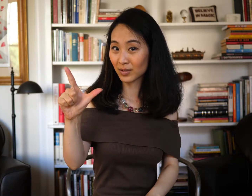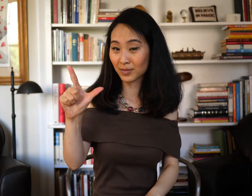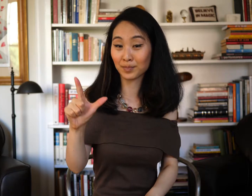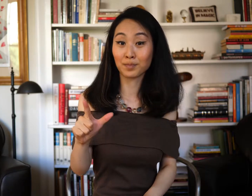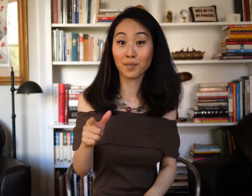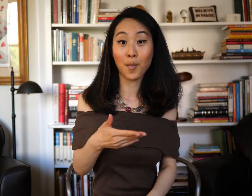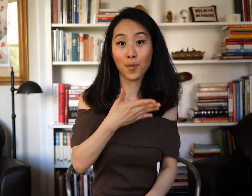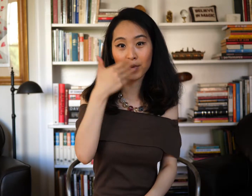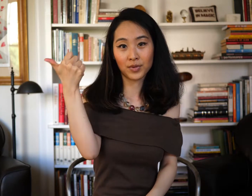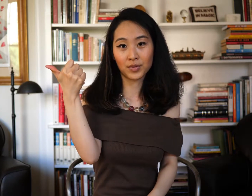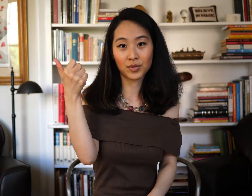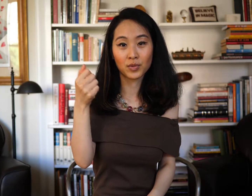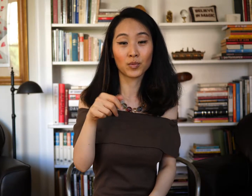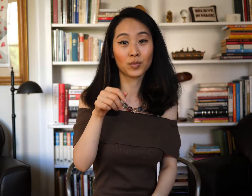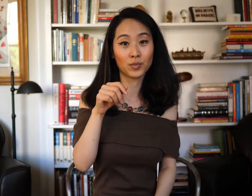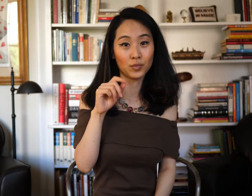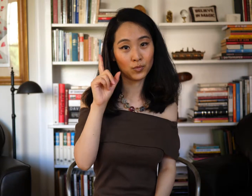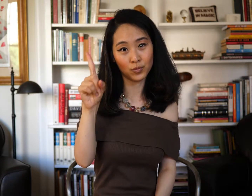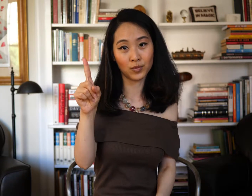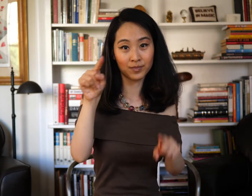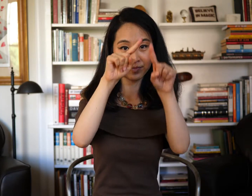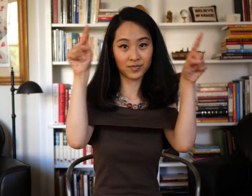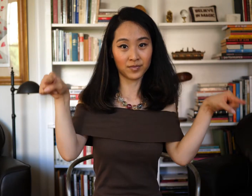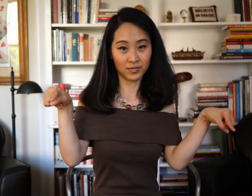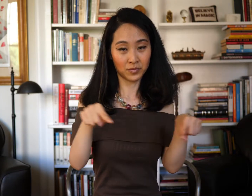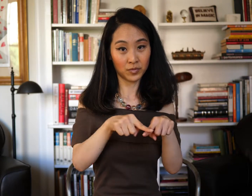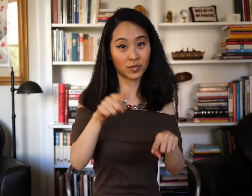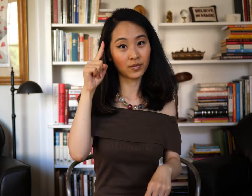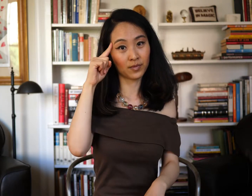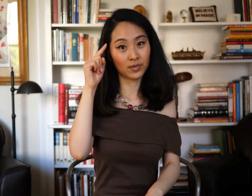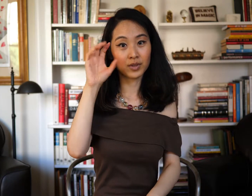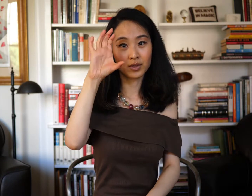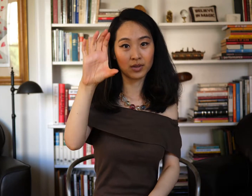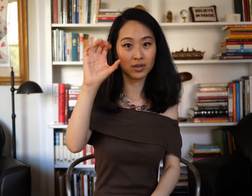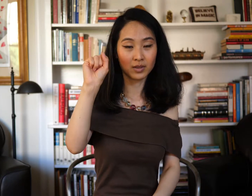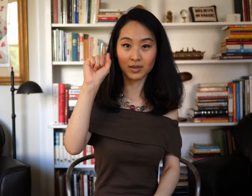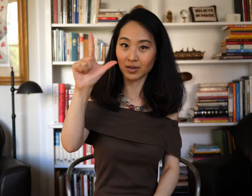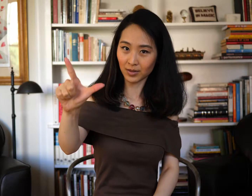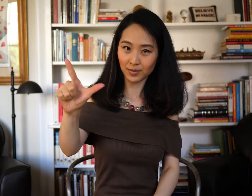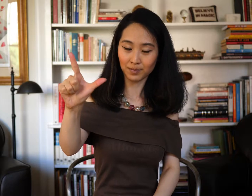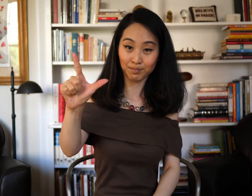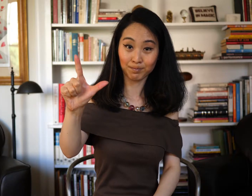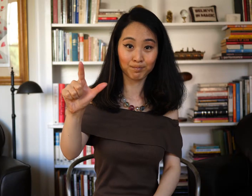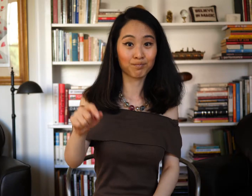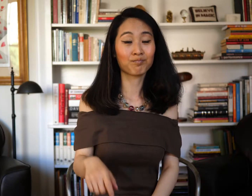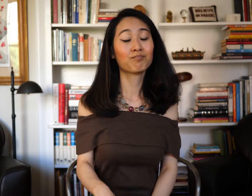it's better to have one screen and focus on CSL.